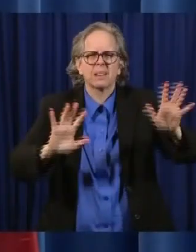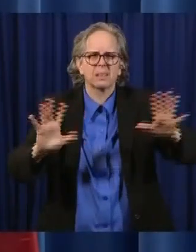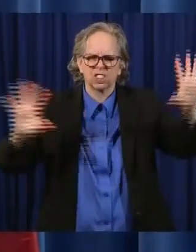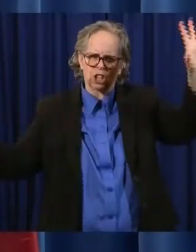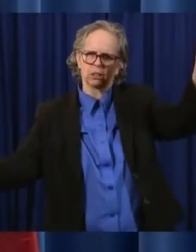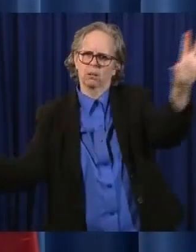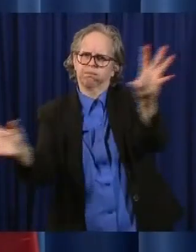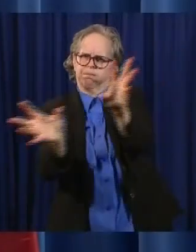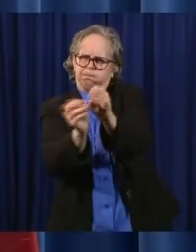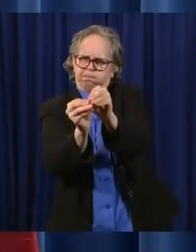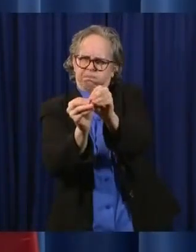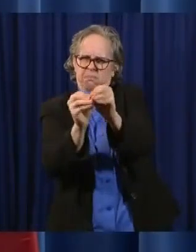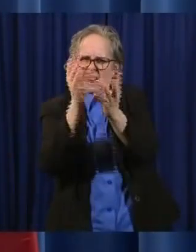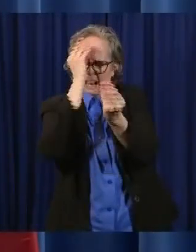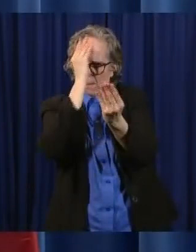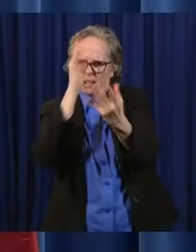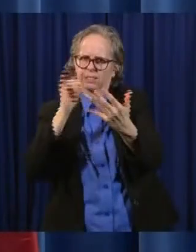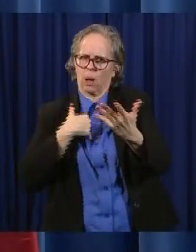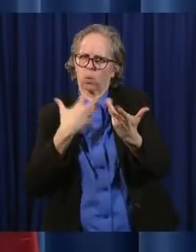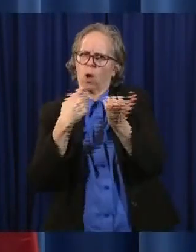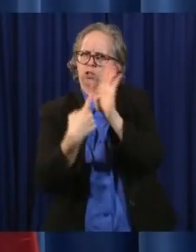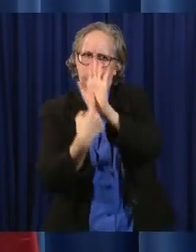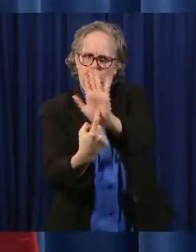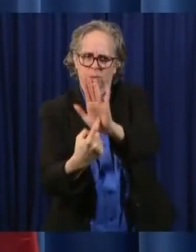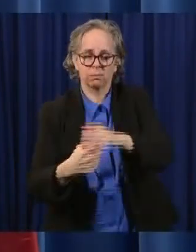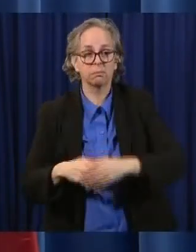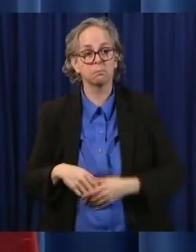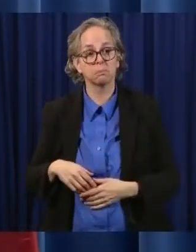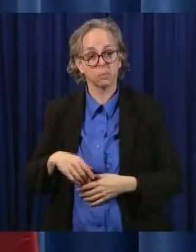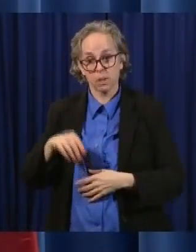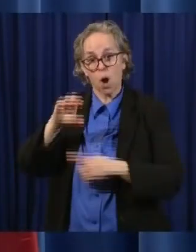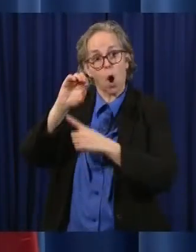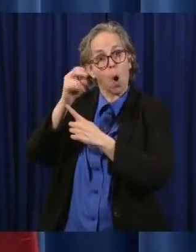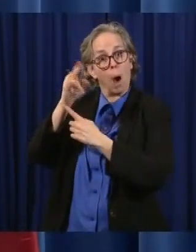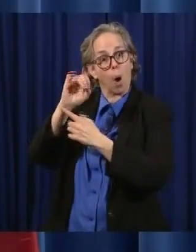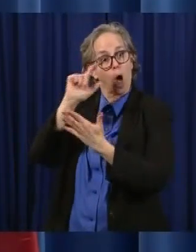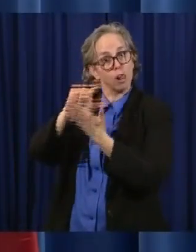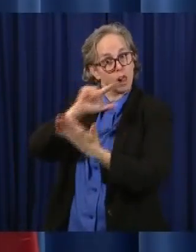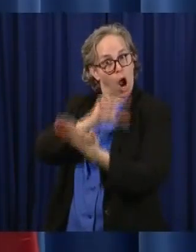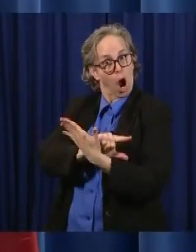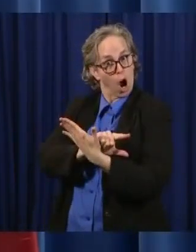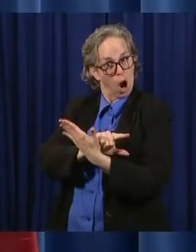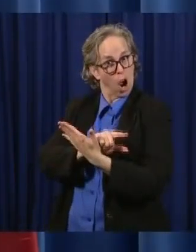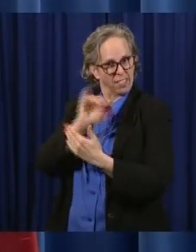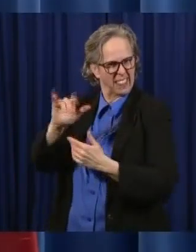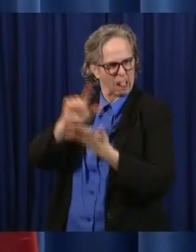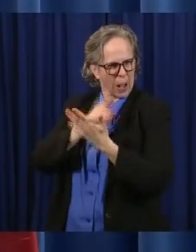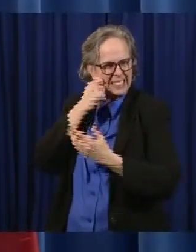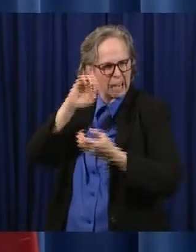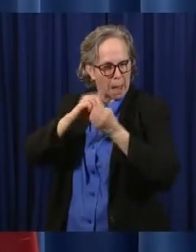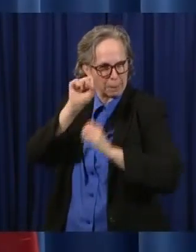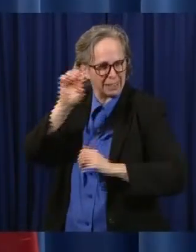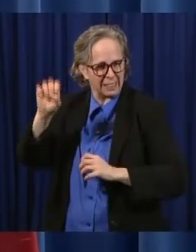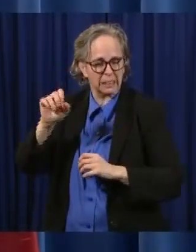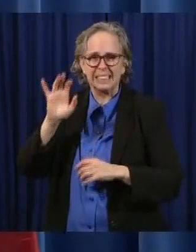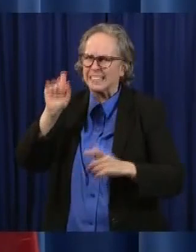SECTION 3701.17 A 2 THAT IS THE TYPE OF INFORMATION THAT I JUST TALKED ABOUT. WE CANNOT RELEASE DATA UNDER